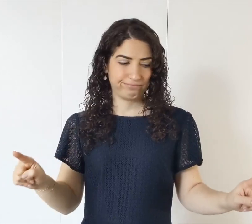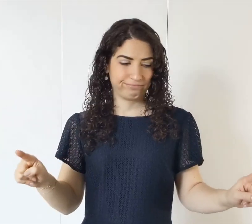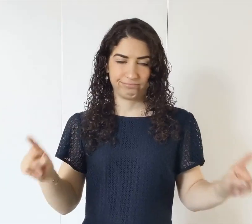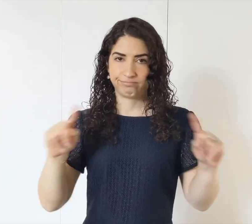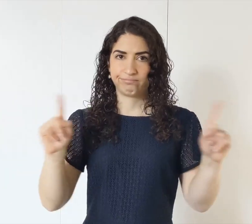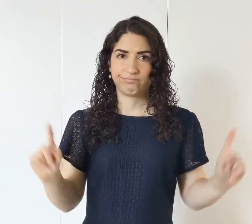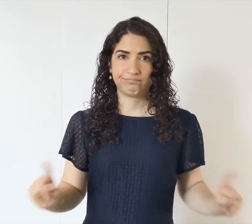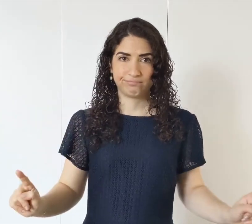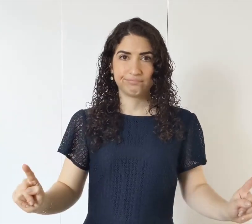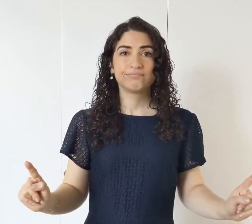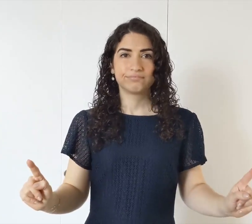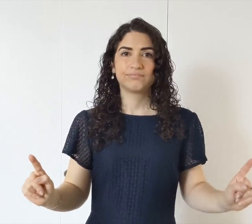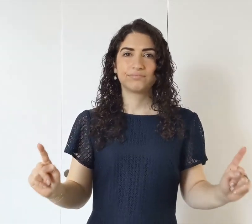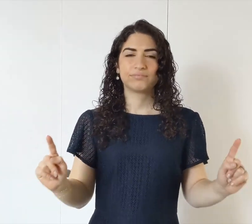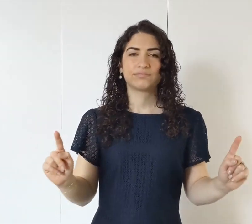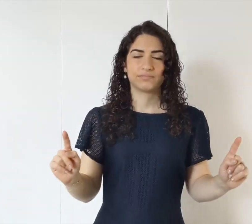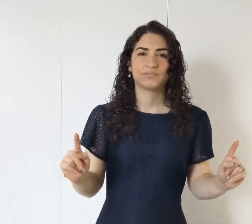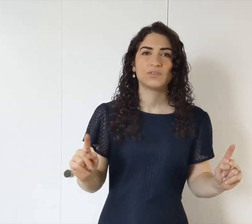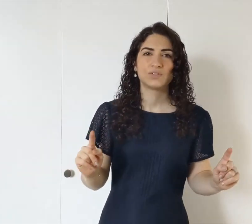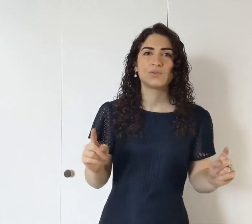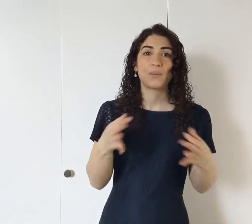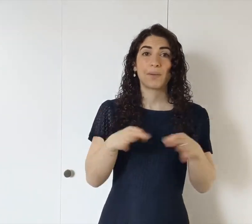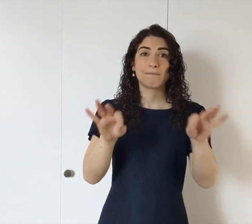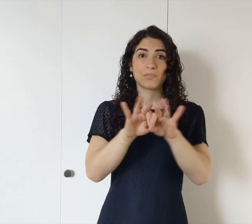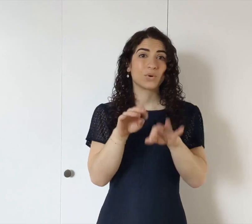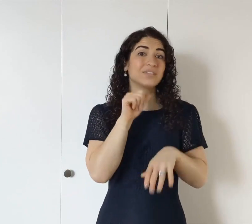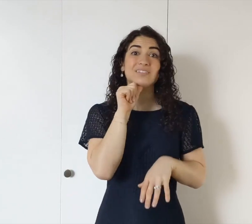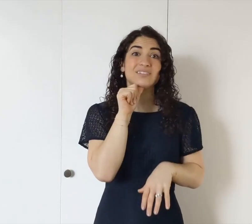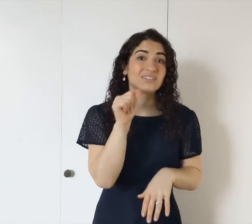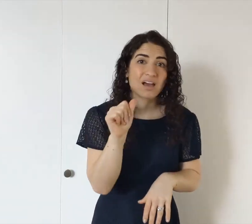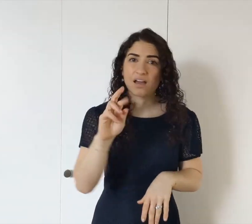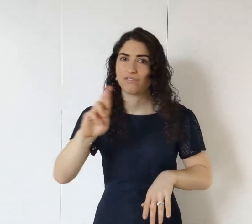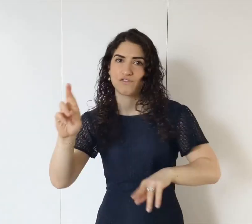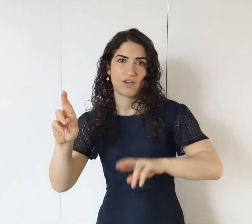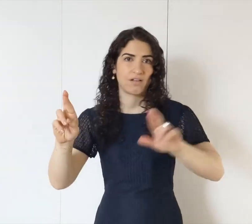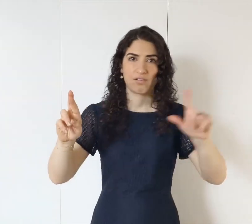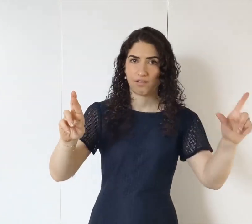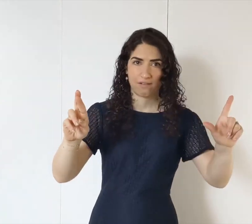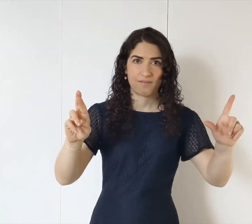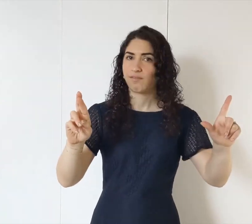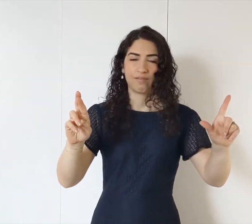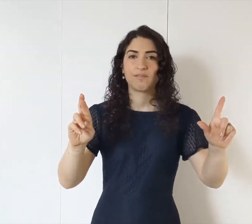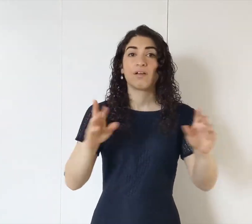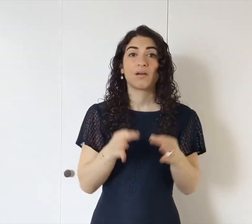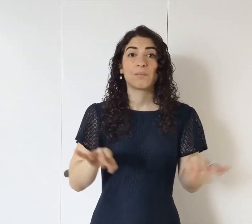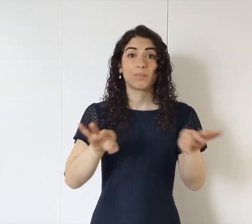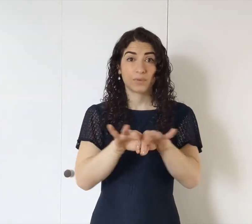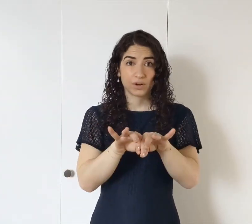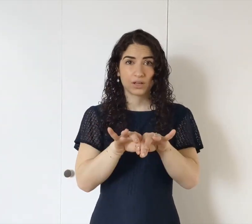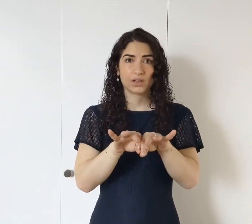Z So it's important *not* whether it's your right or left hand;